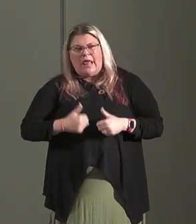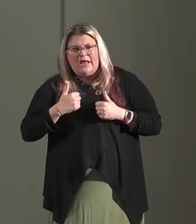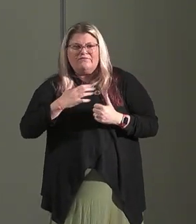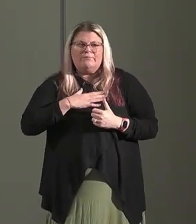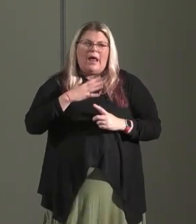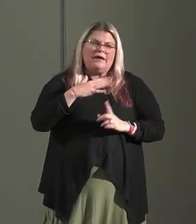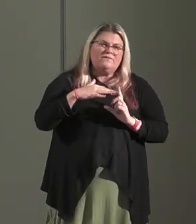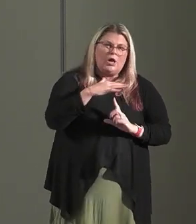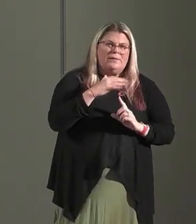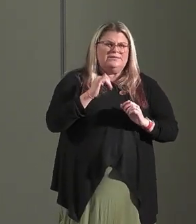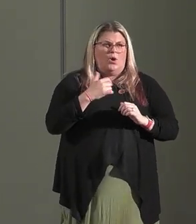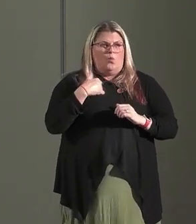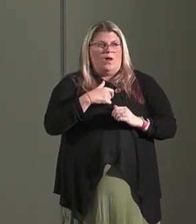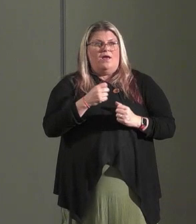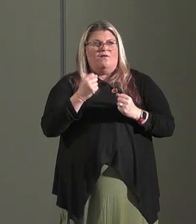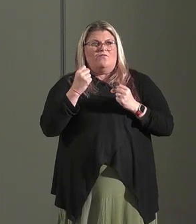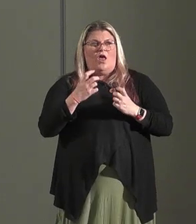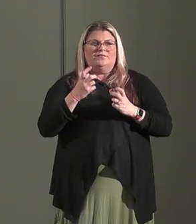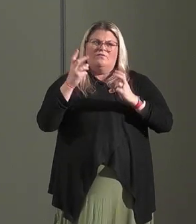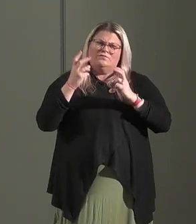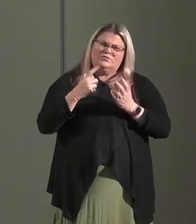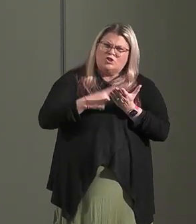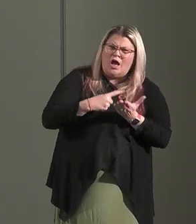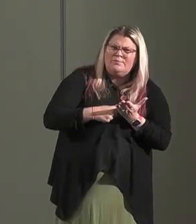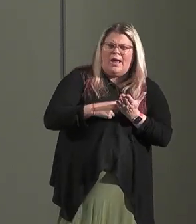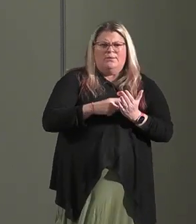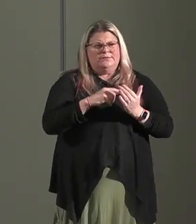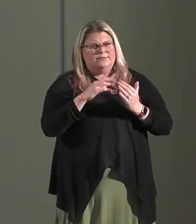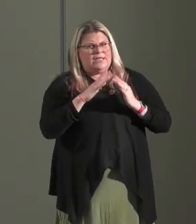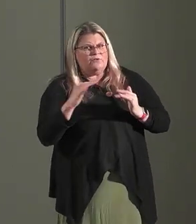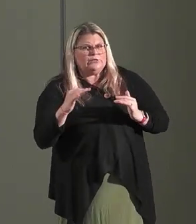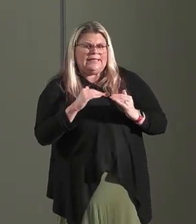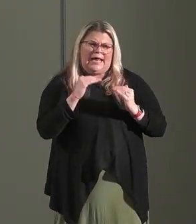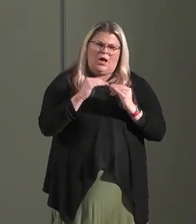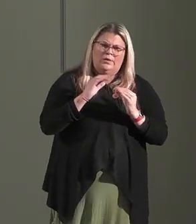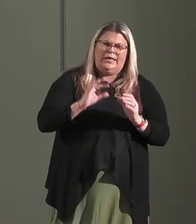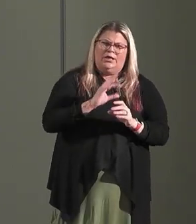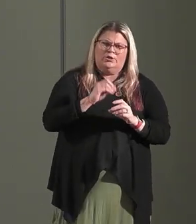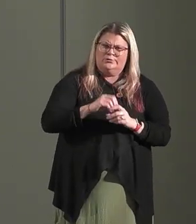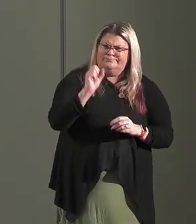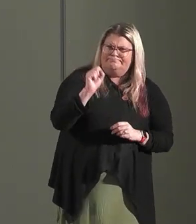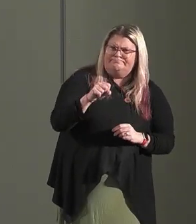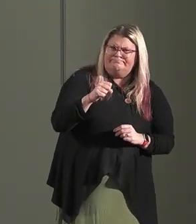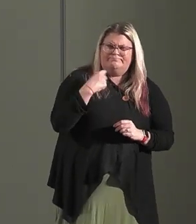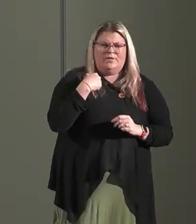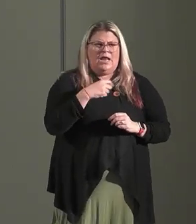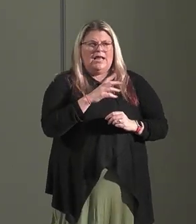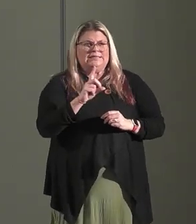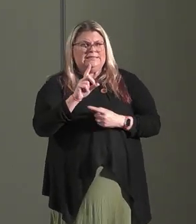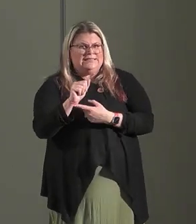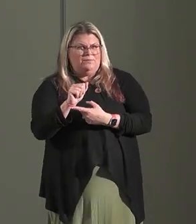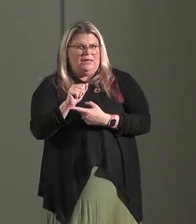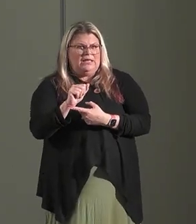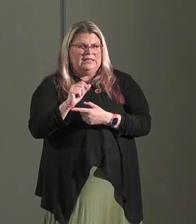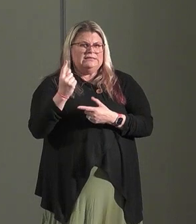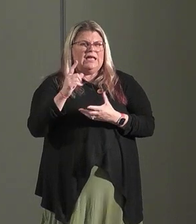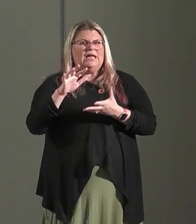we have lots of talk about Diversity, Equity, and Inclusion and disability is sometimes not